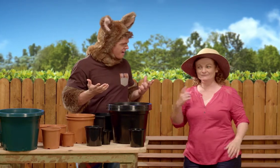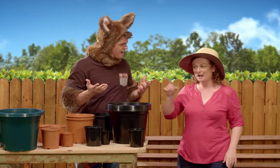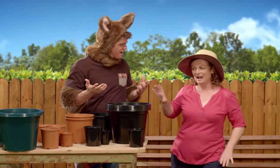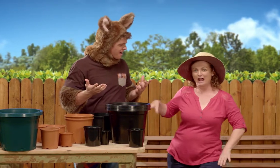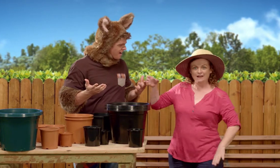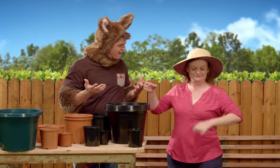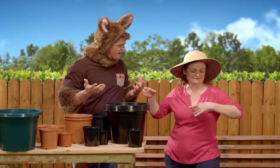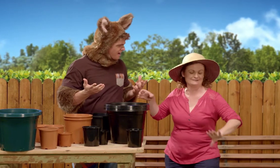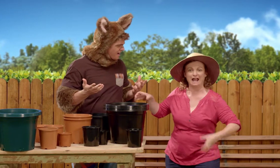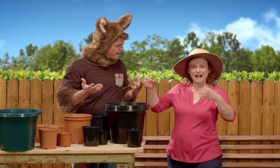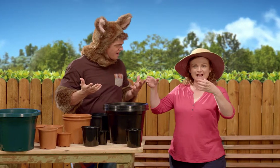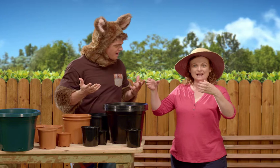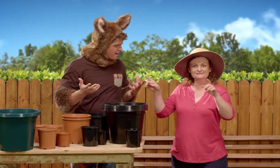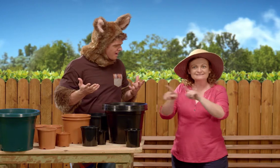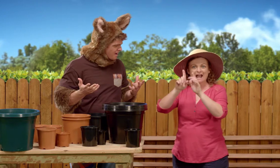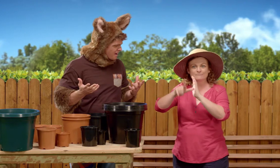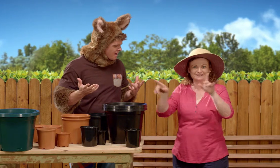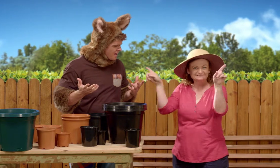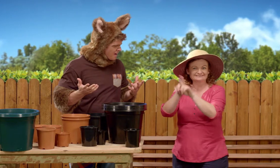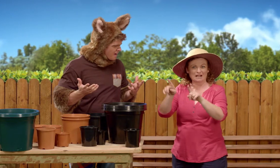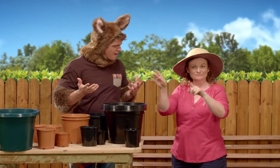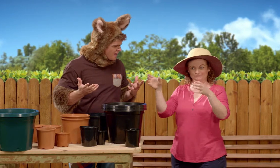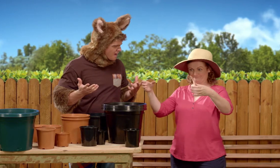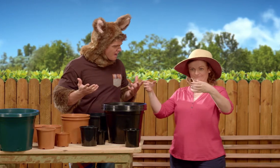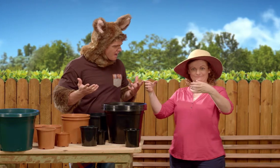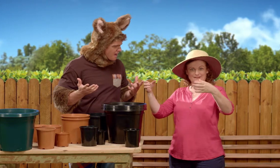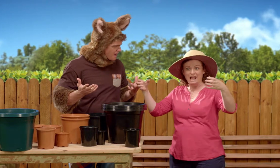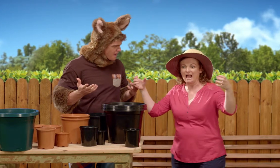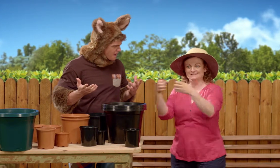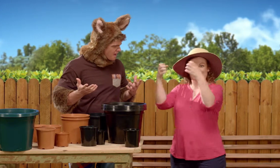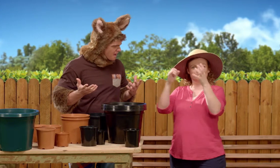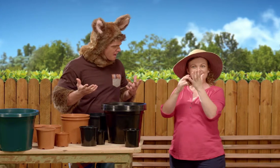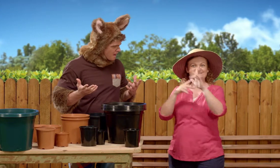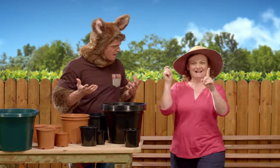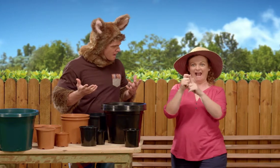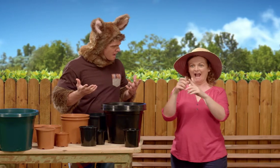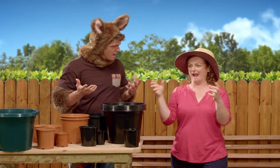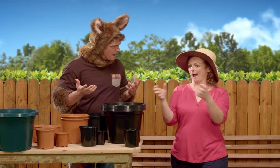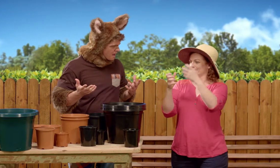That's because we both had the same object at the same time, and that's called snap.